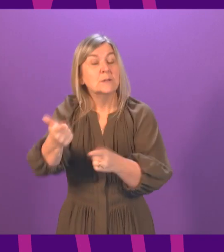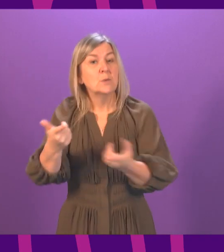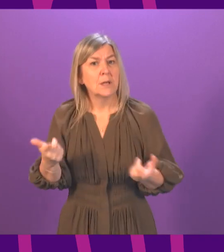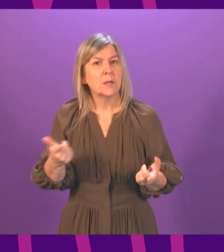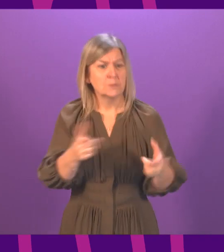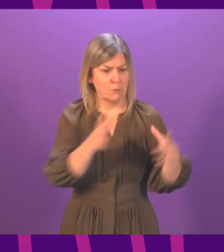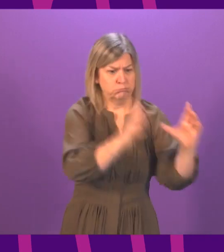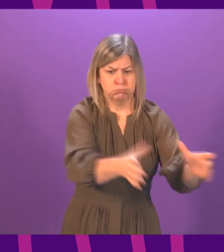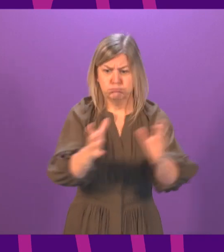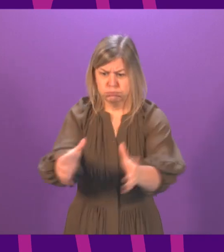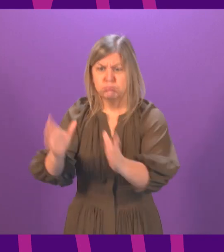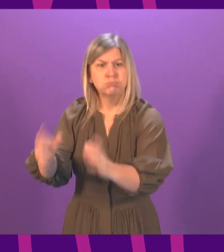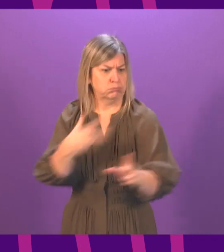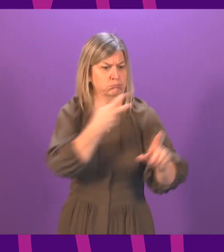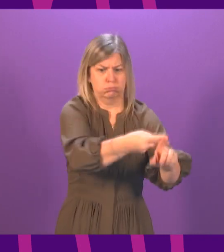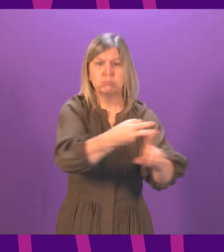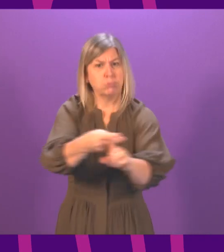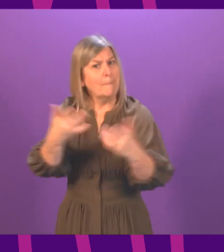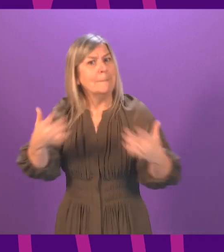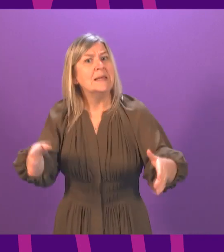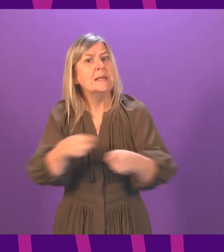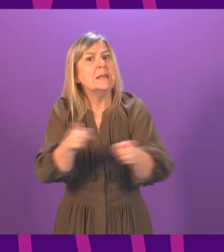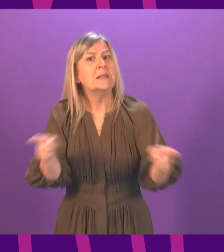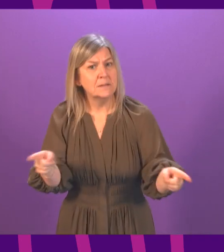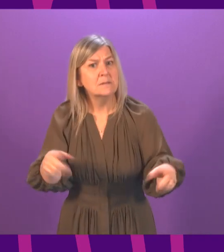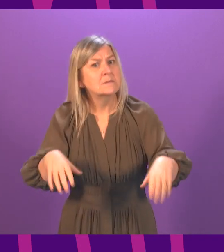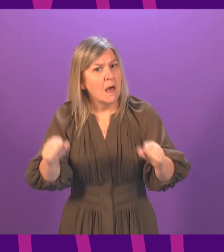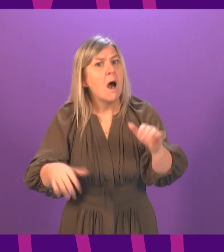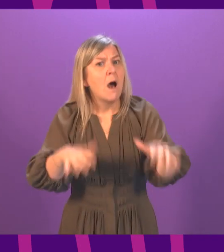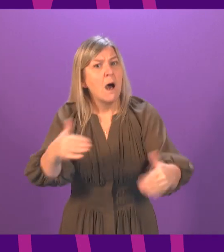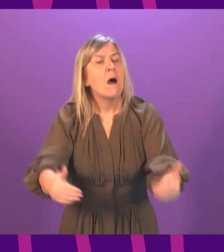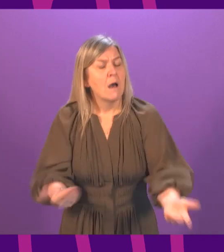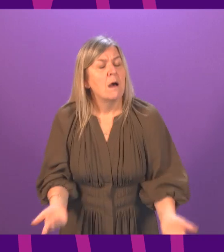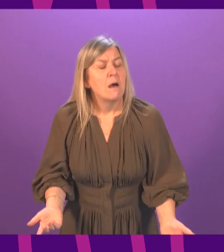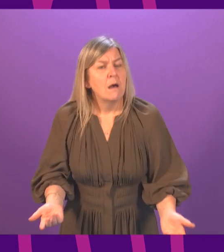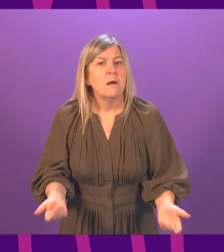extremely vulnerable group, the over-70s will be vaccinated by the middle of February.